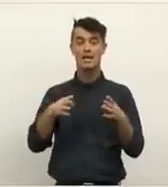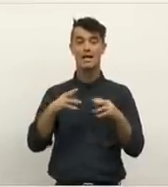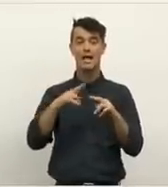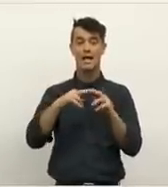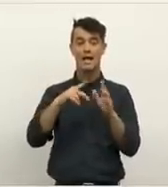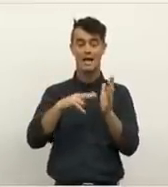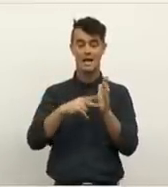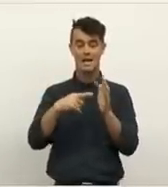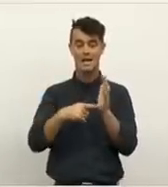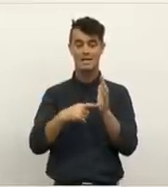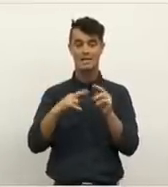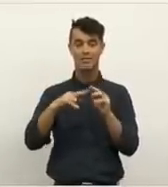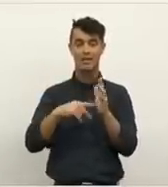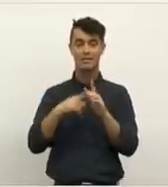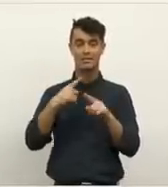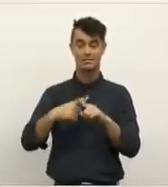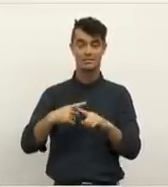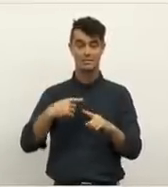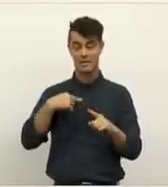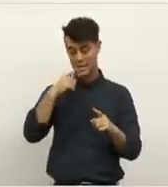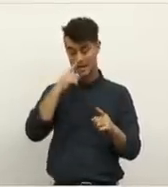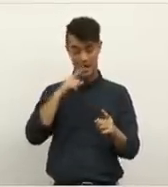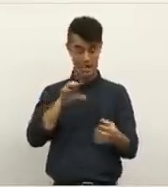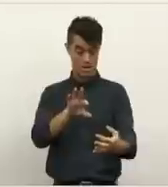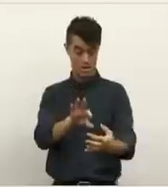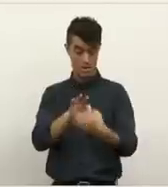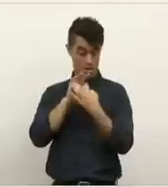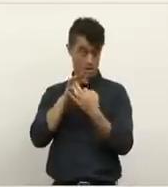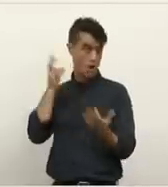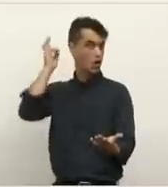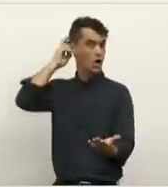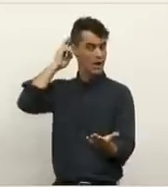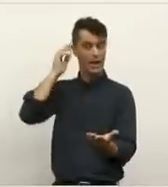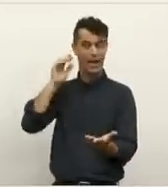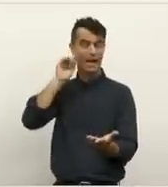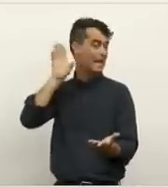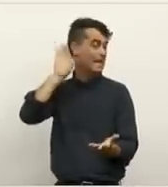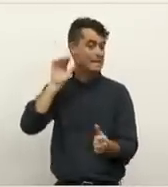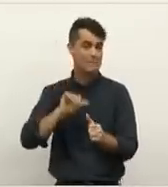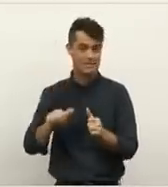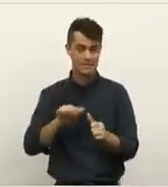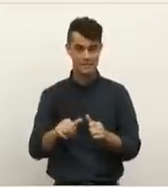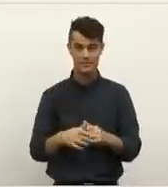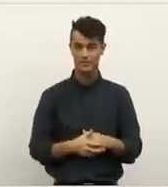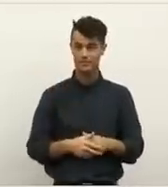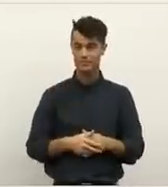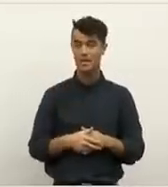I can stream that straight into my cochlear implant now so I can hear better, and I can also hold it up close